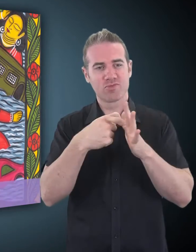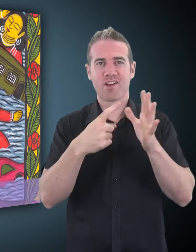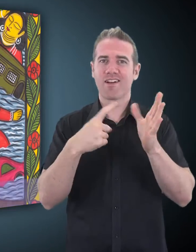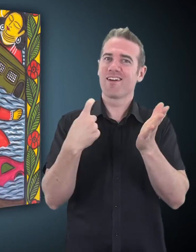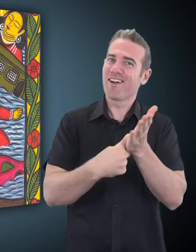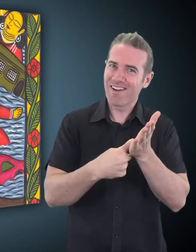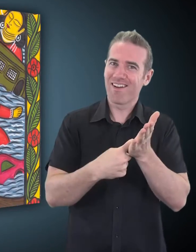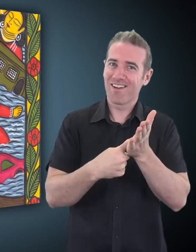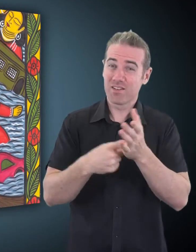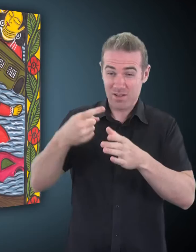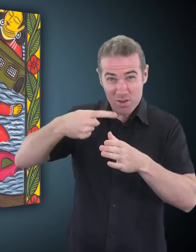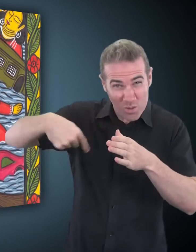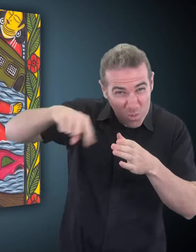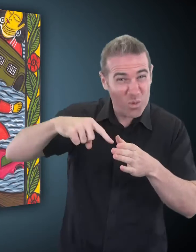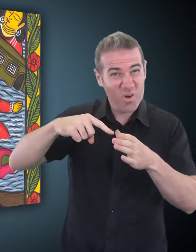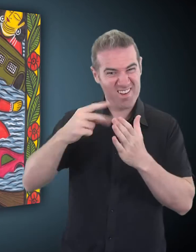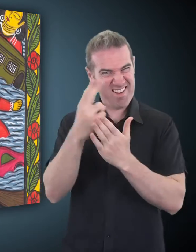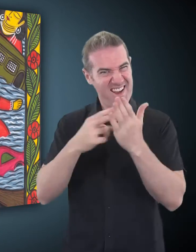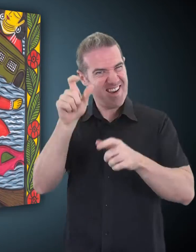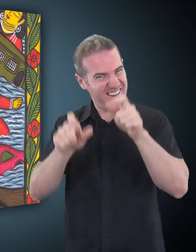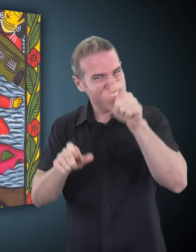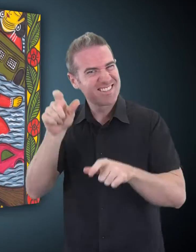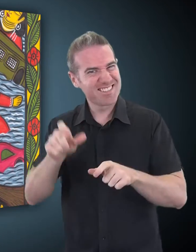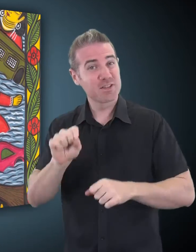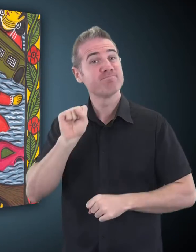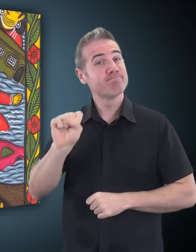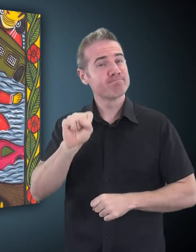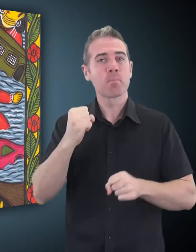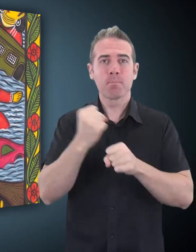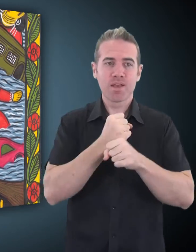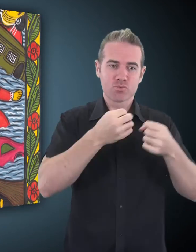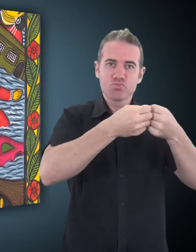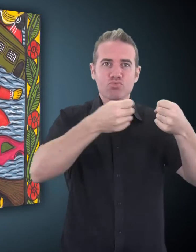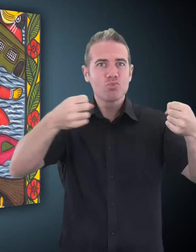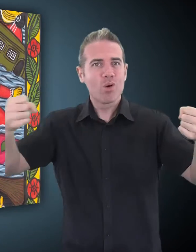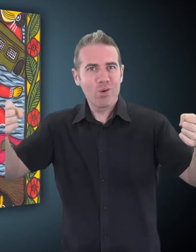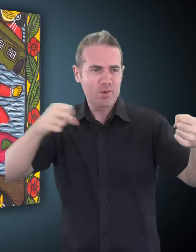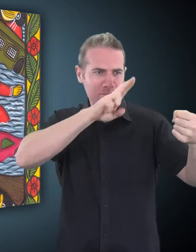The Chitrakar community are artists from a particular area in India who create long scrolls to tell stories.